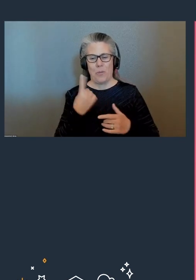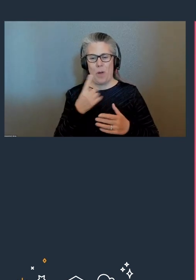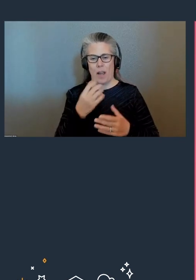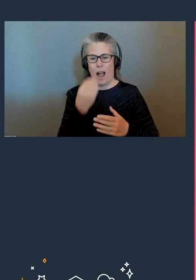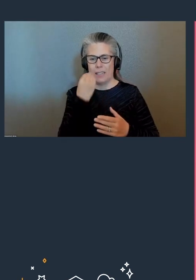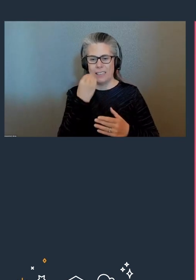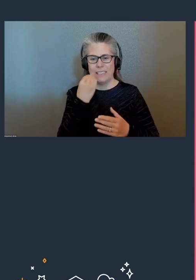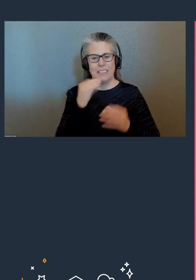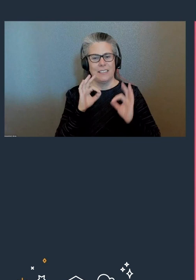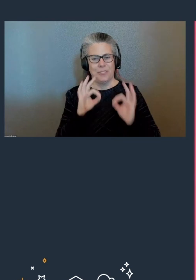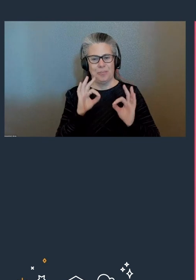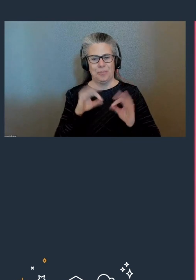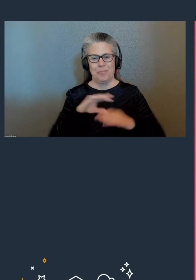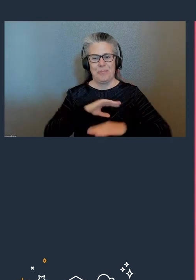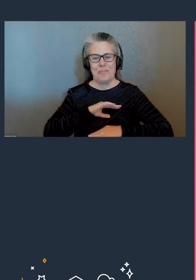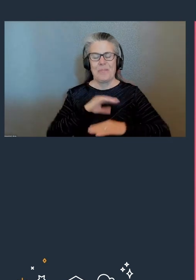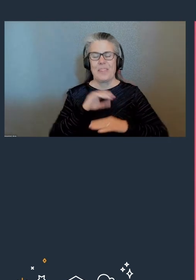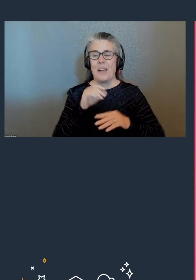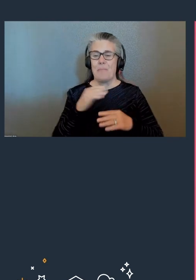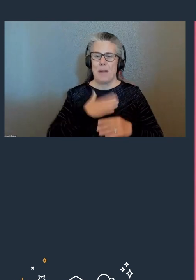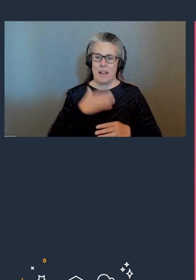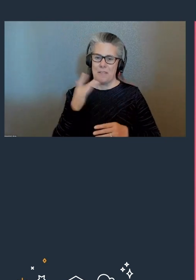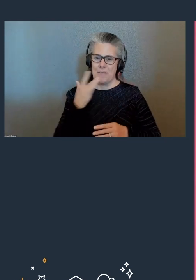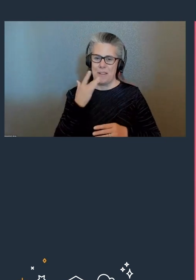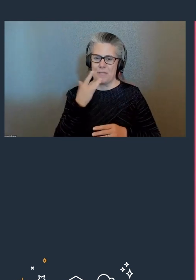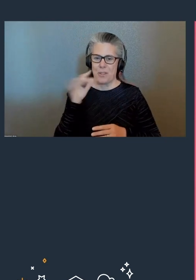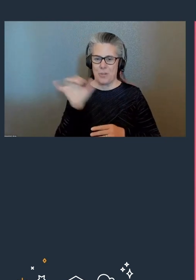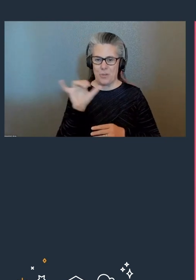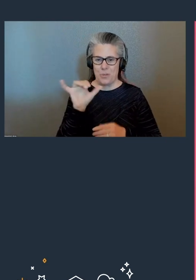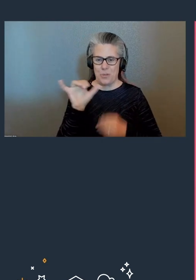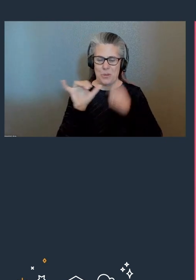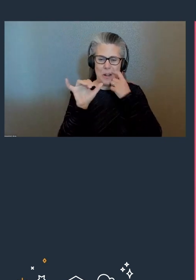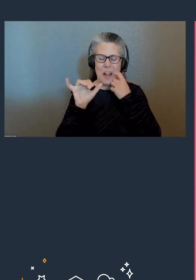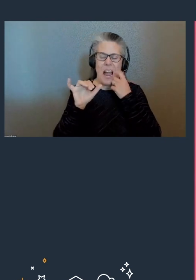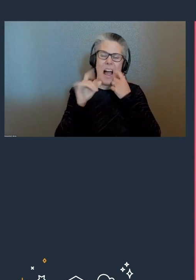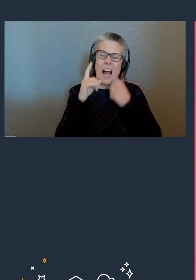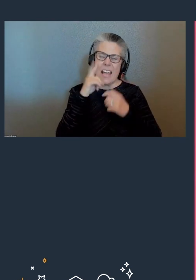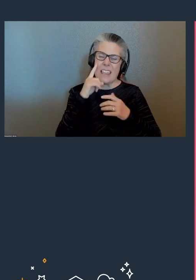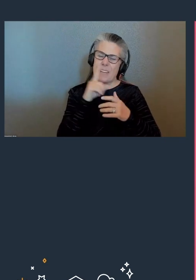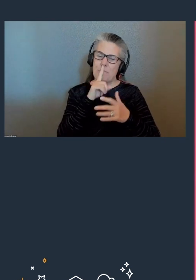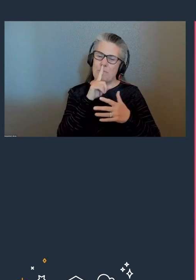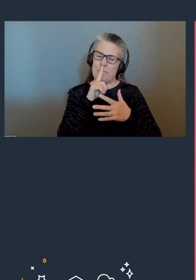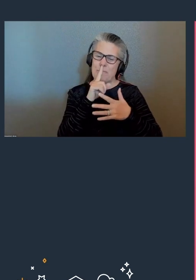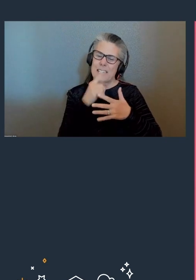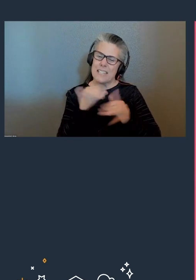That's one of my favorites, too. Doesn't kick over pumpkin for me though. Yeah, yeah. Pumpkin still number one for me,